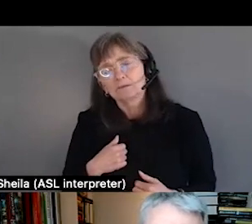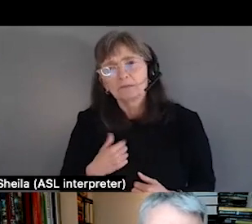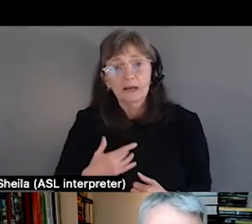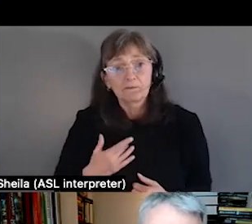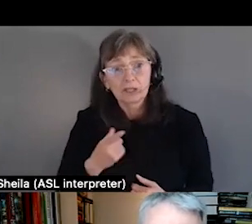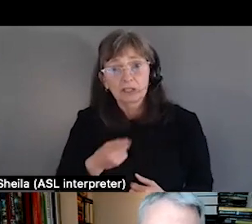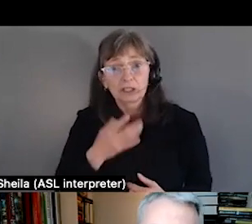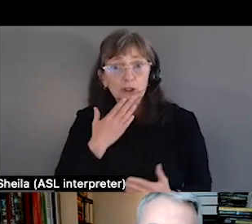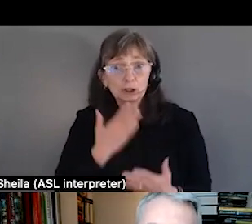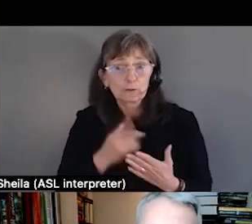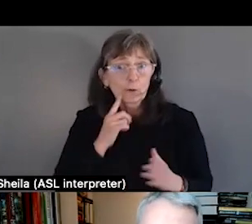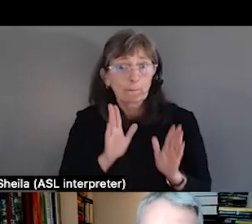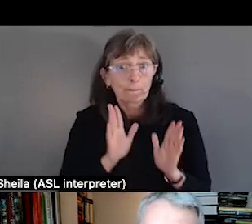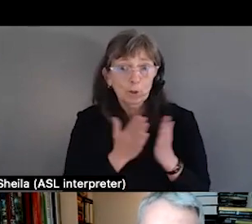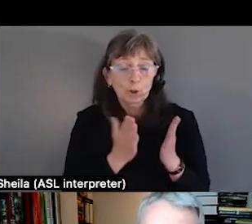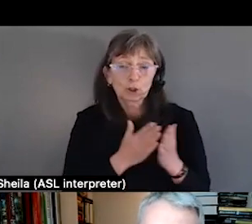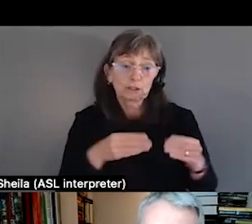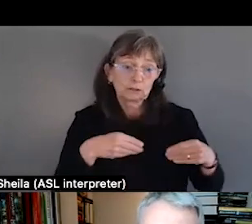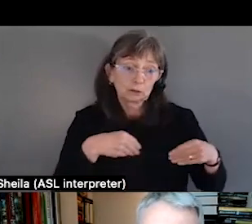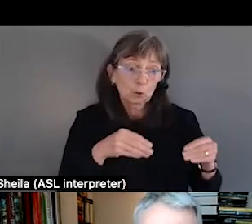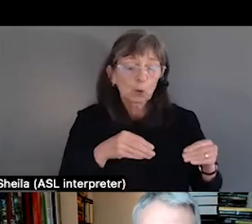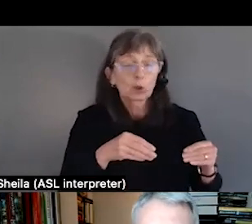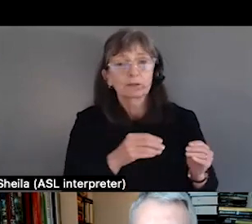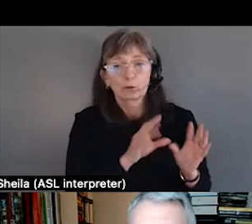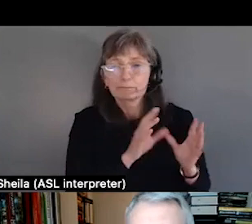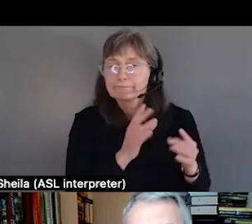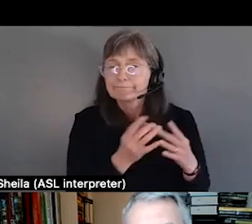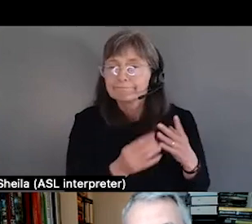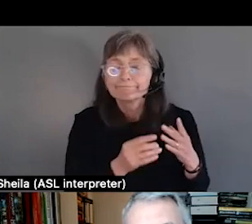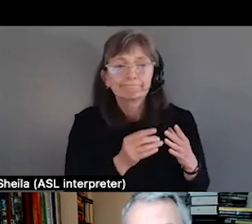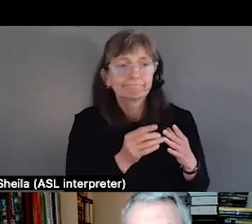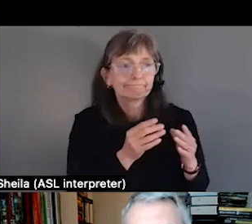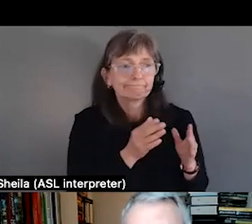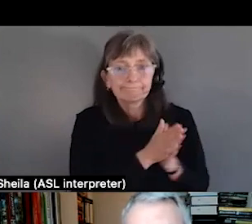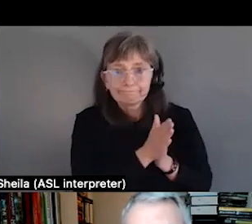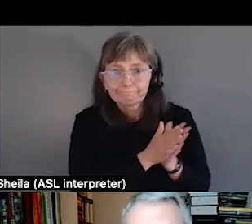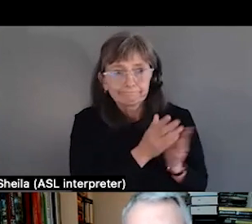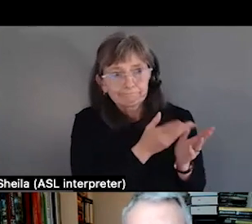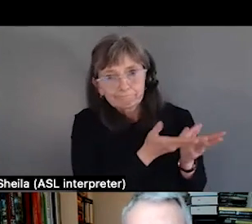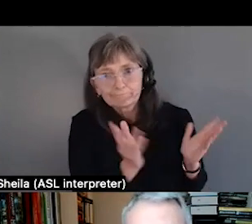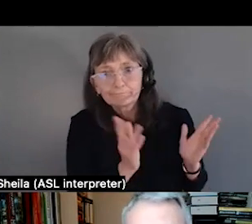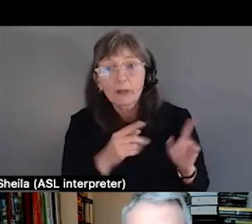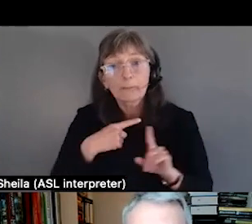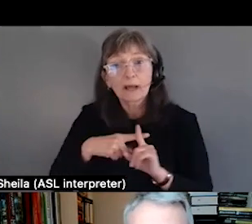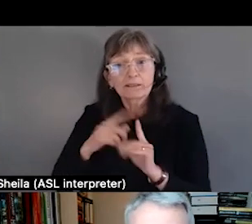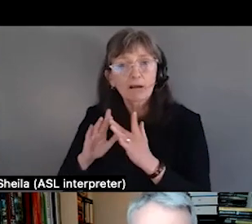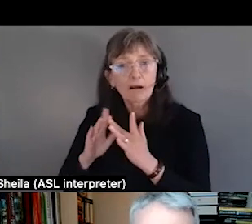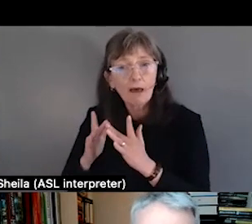to create a selection online that interests and inspires and meets the kind of objectives